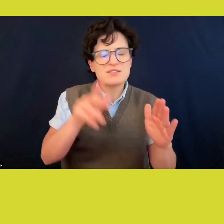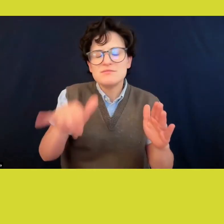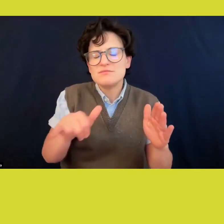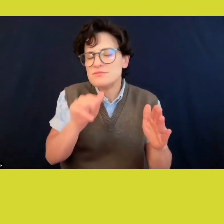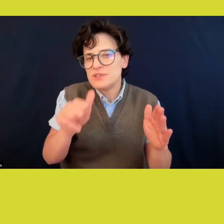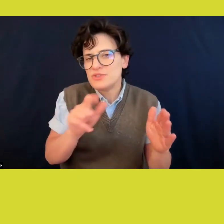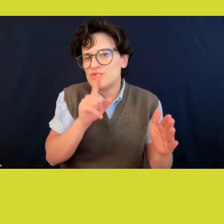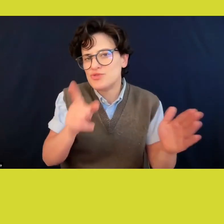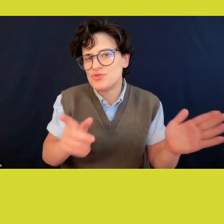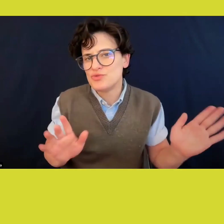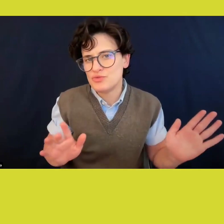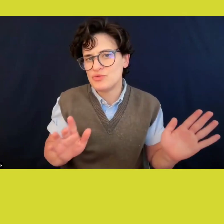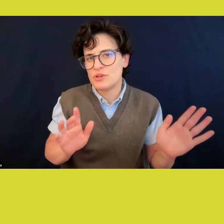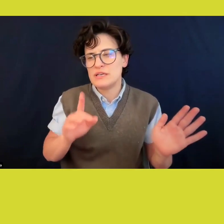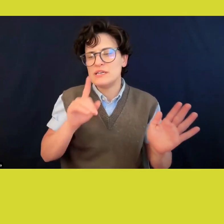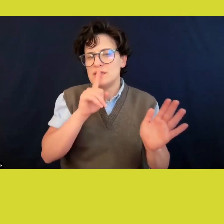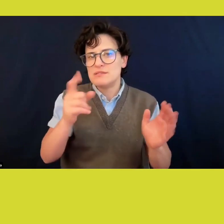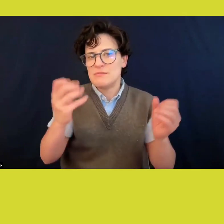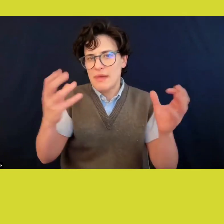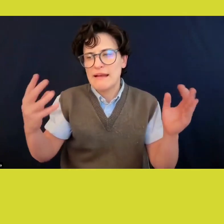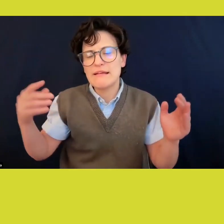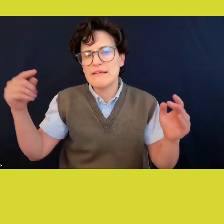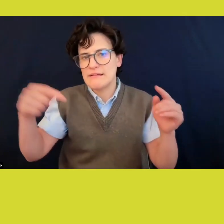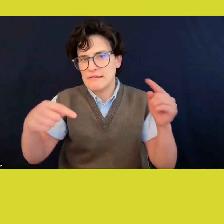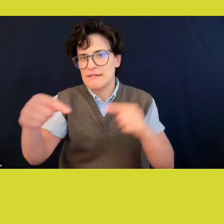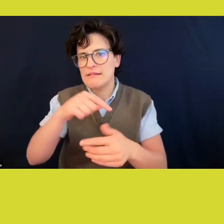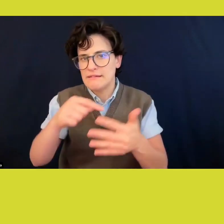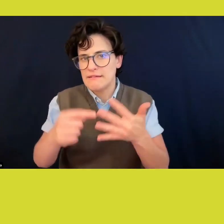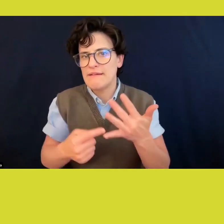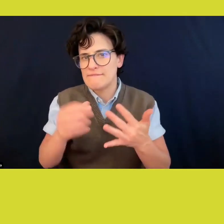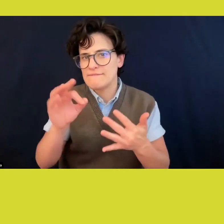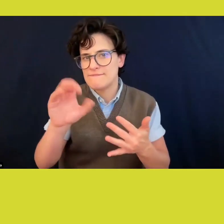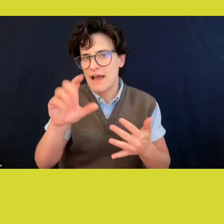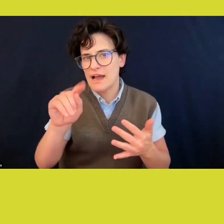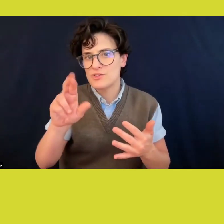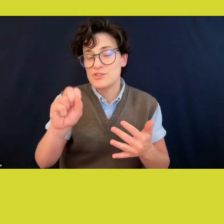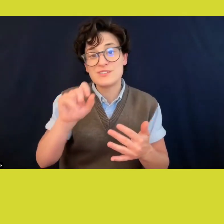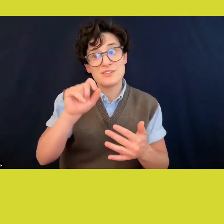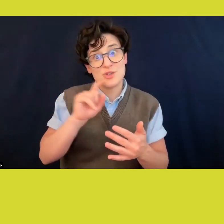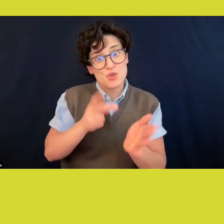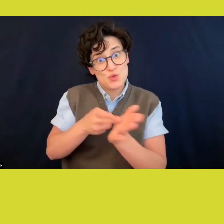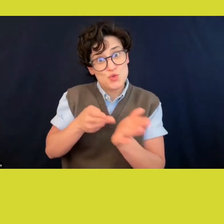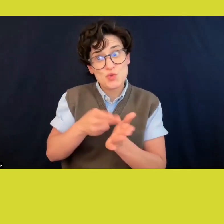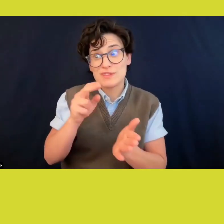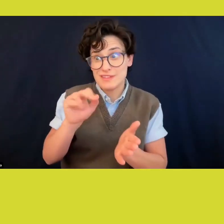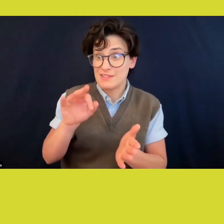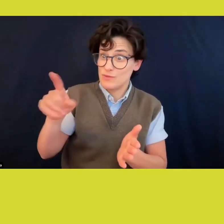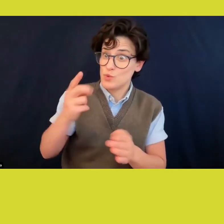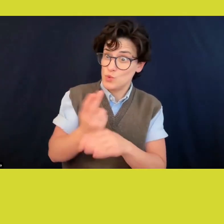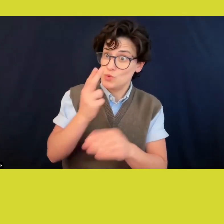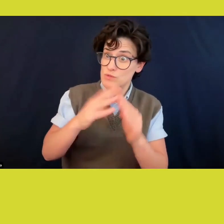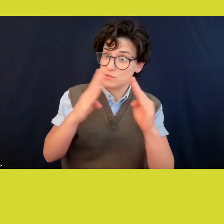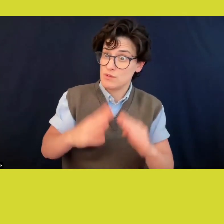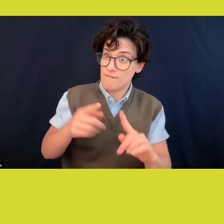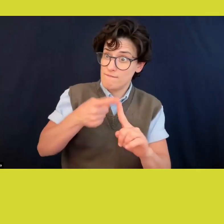truth. And, you know, the truth is that if you use the Housing First program correctly, you know, as Rachelle